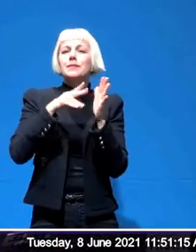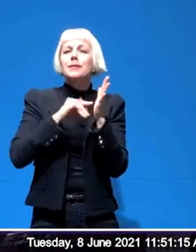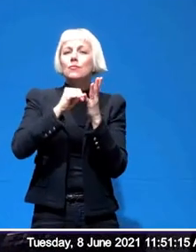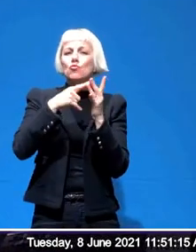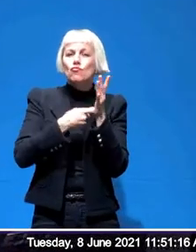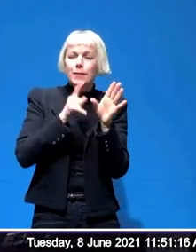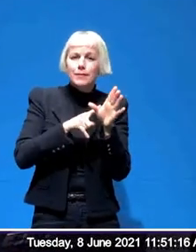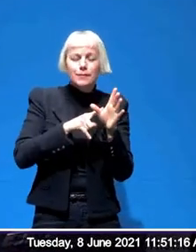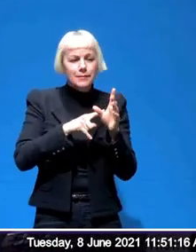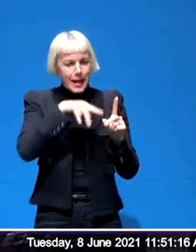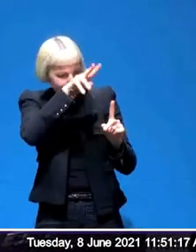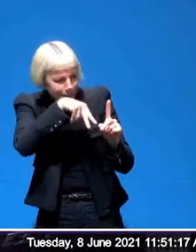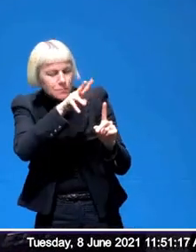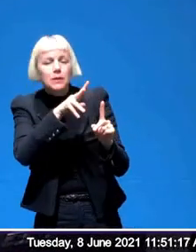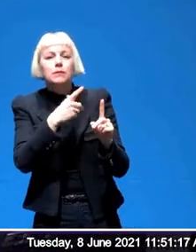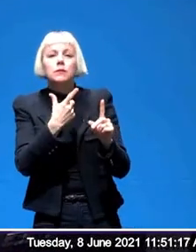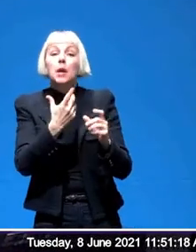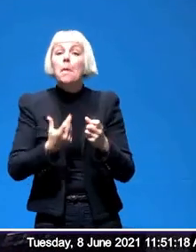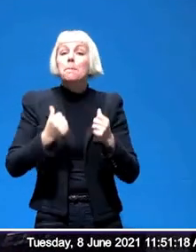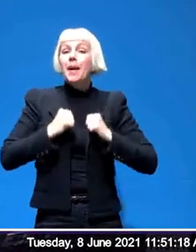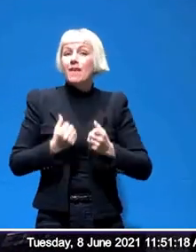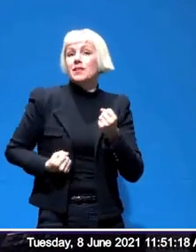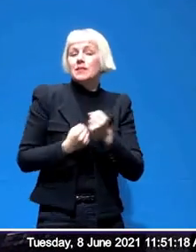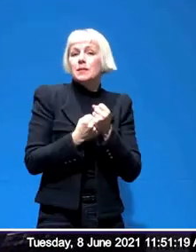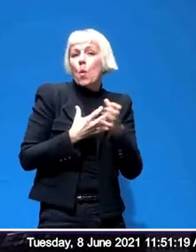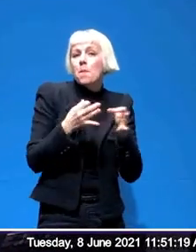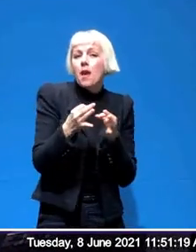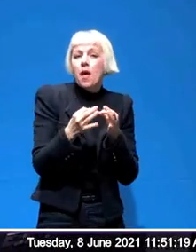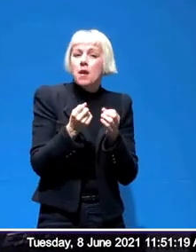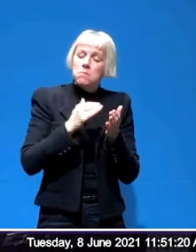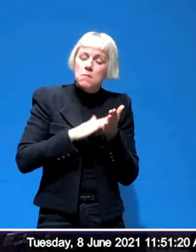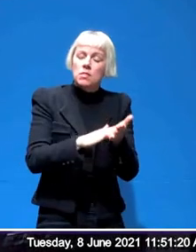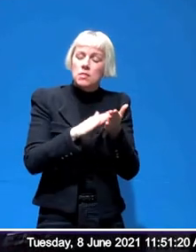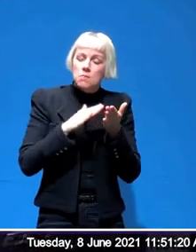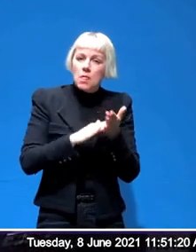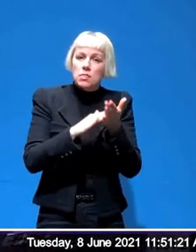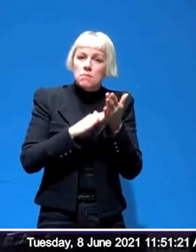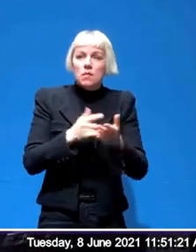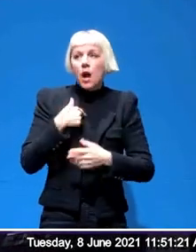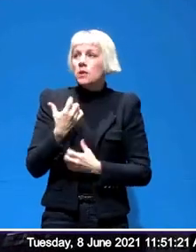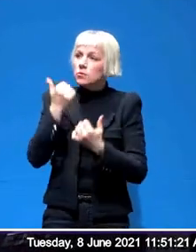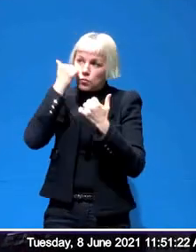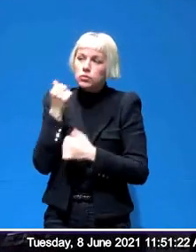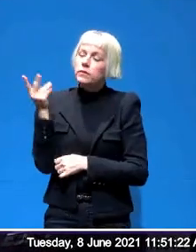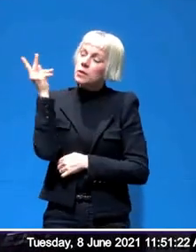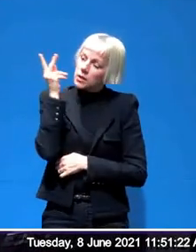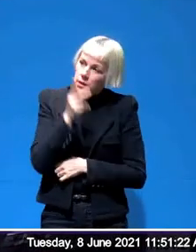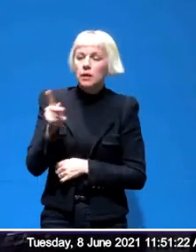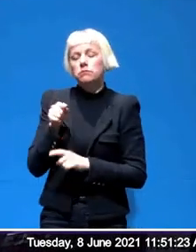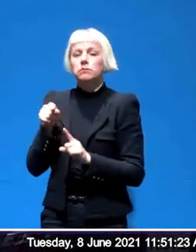and a positive behaviour support plan. It all took months. It was like having to prove that Daniel had a disability all over again.